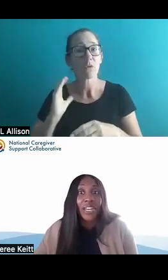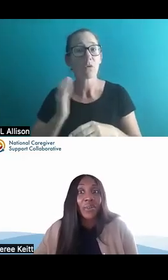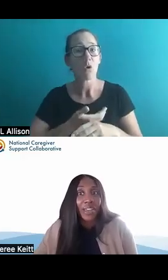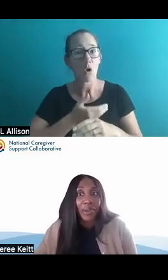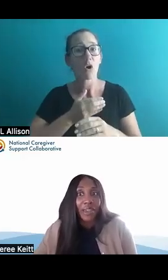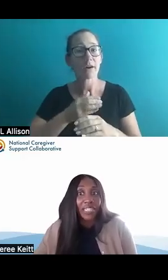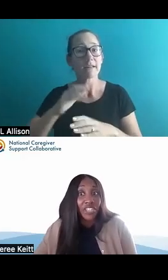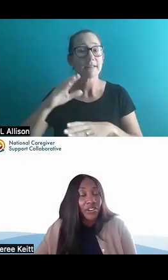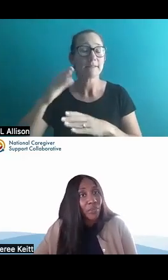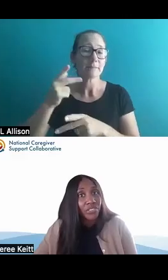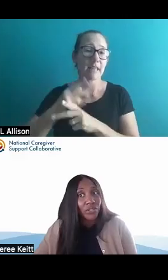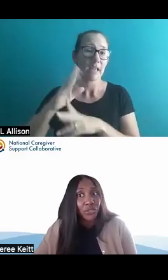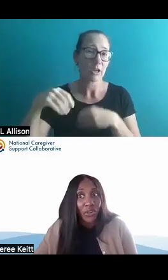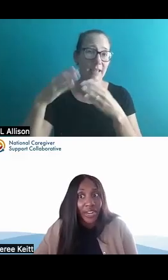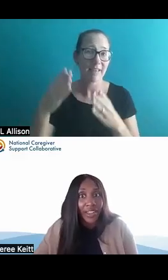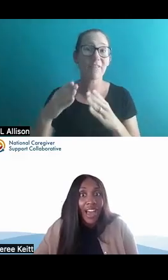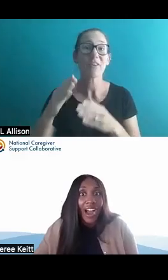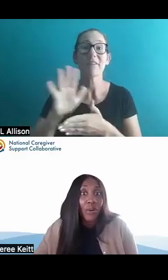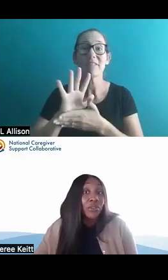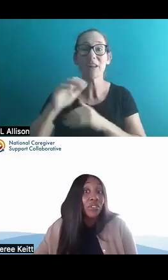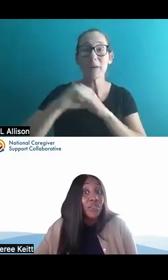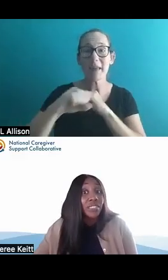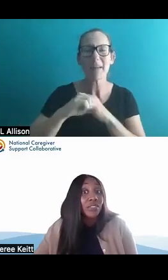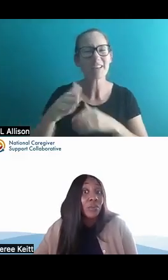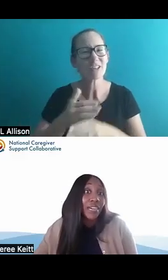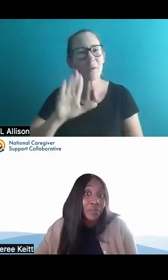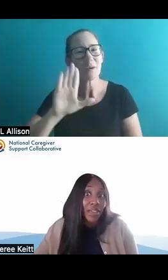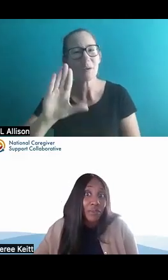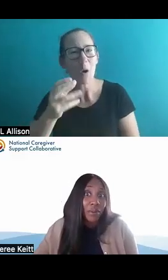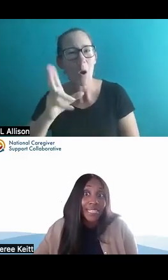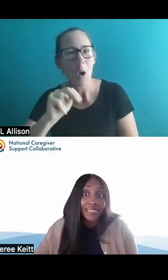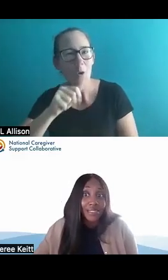video campaign by sharing your personal story. Our user-friendly soapbox platform makes it